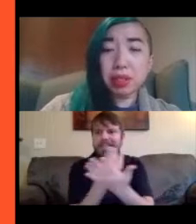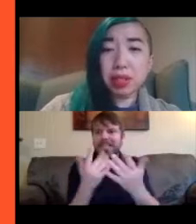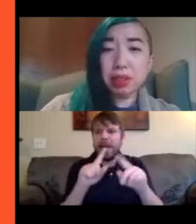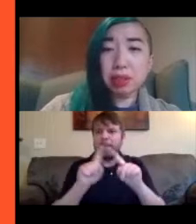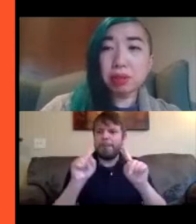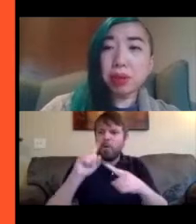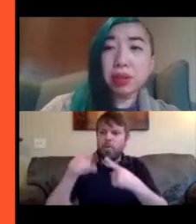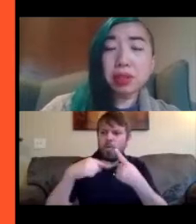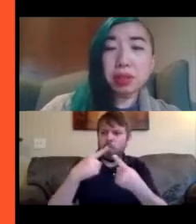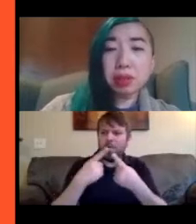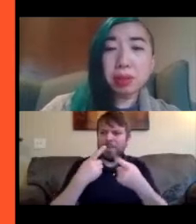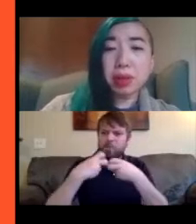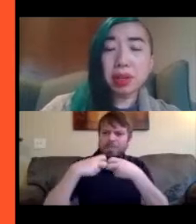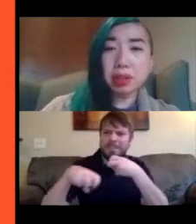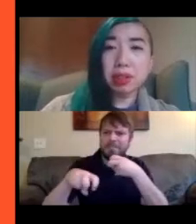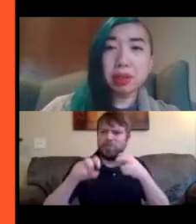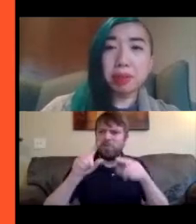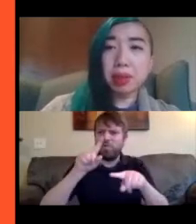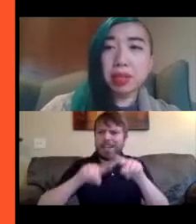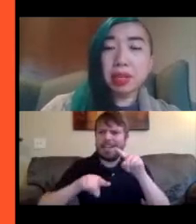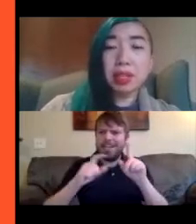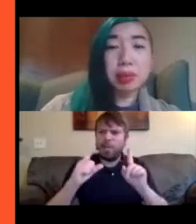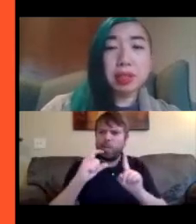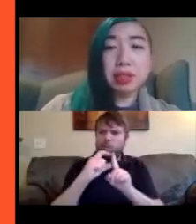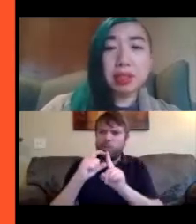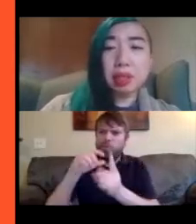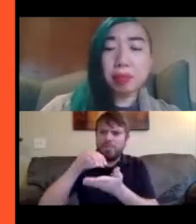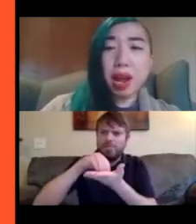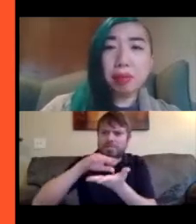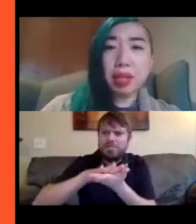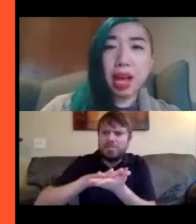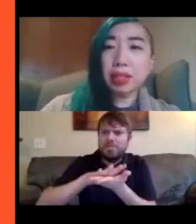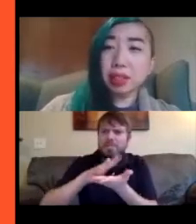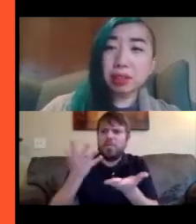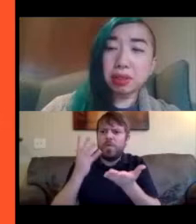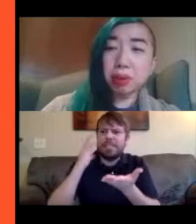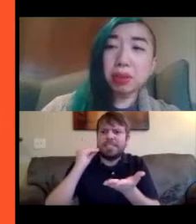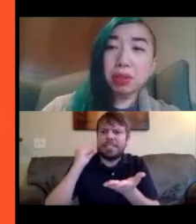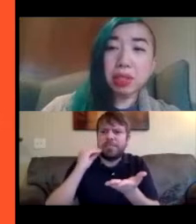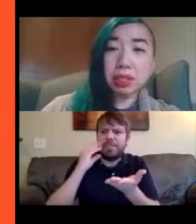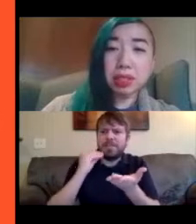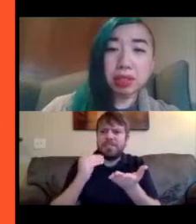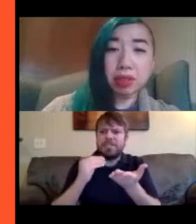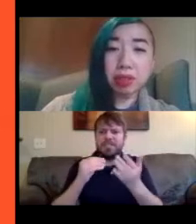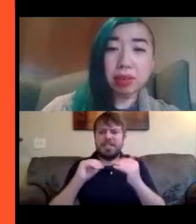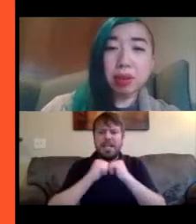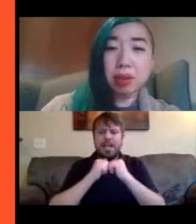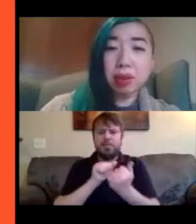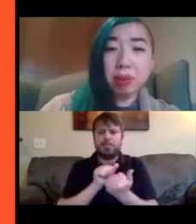into words? What are some experiences that perhaps ask us to approach things in a different way.